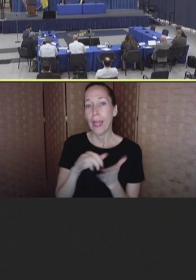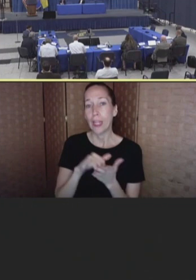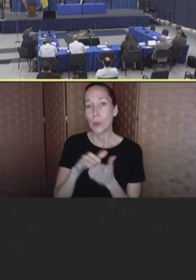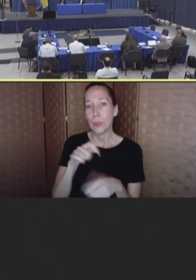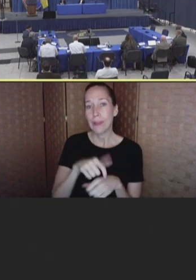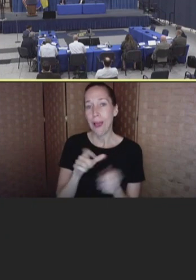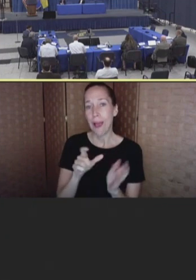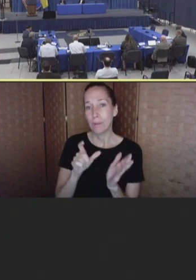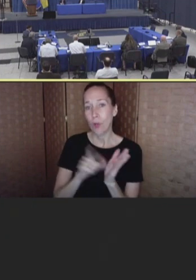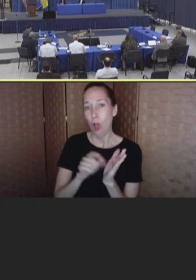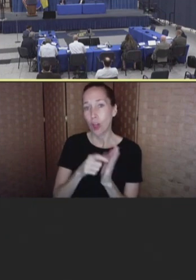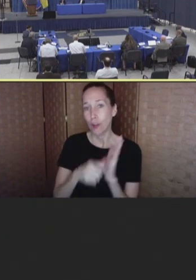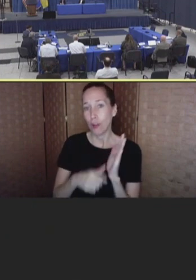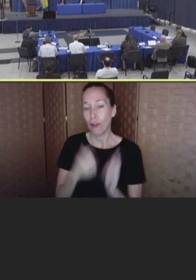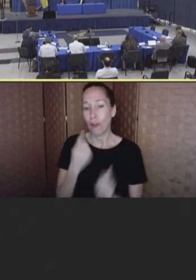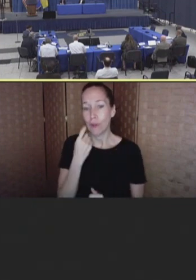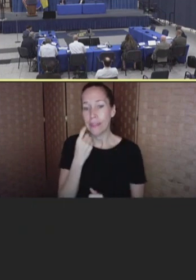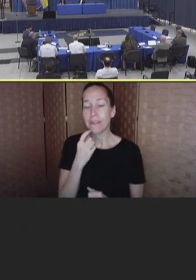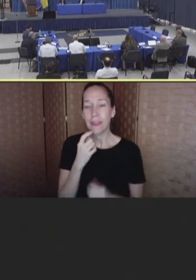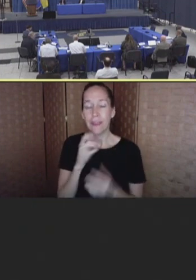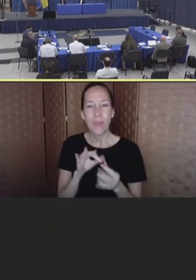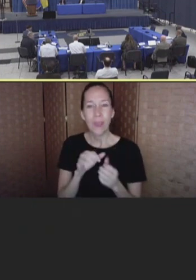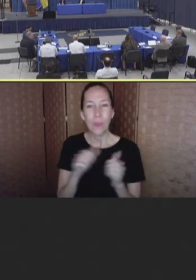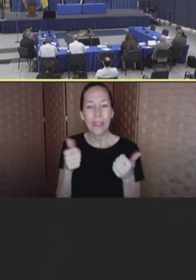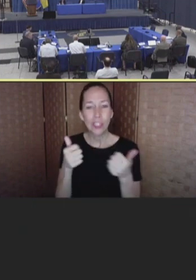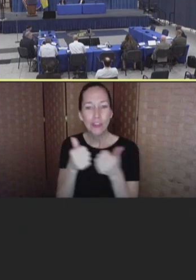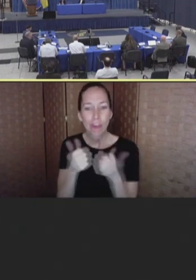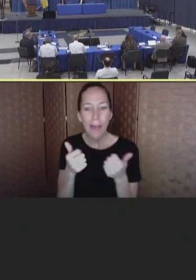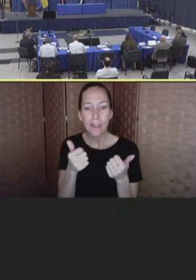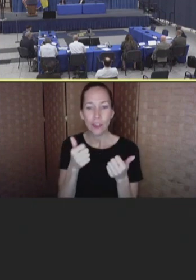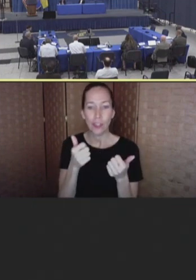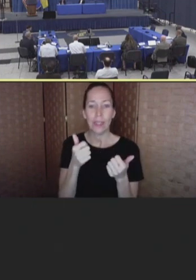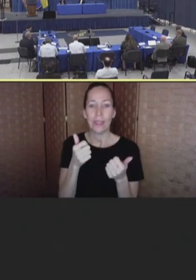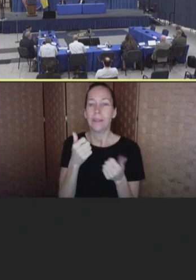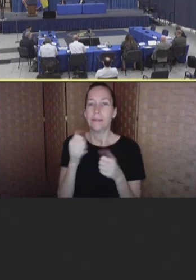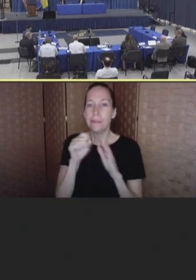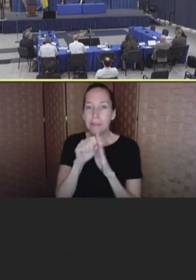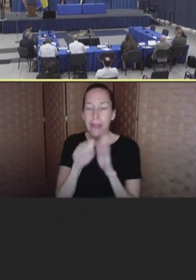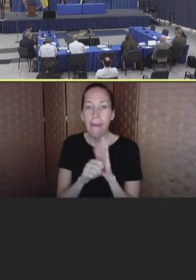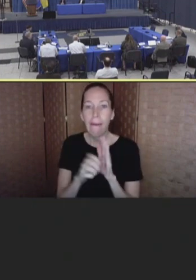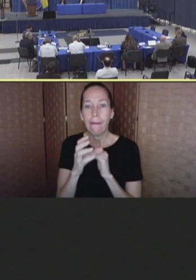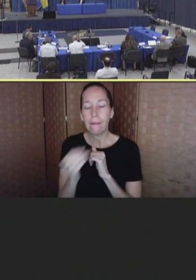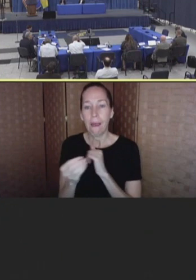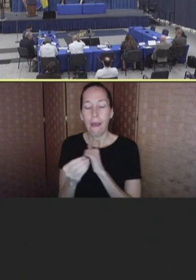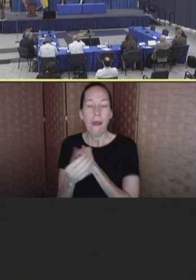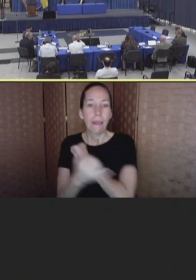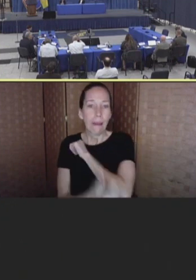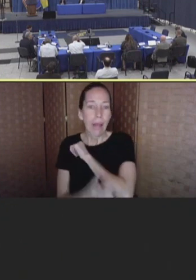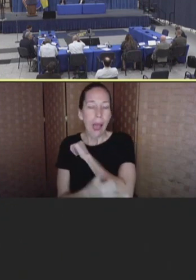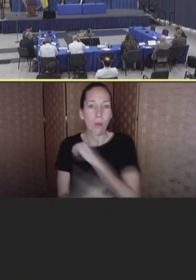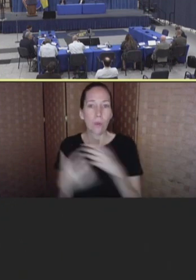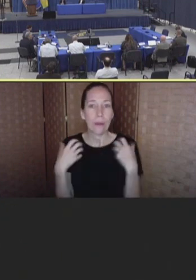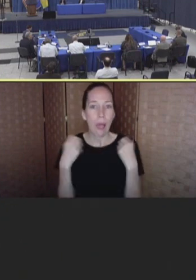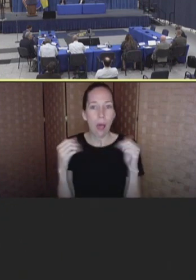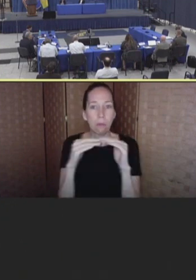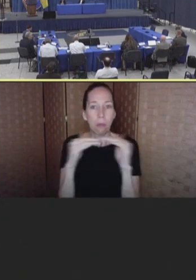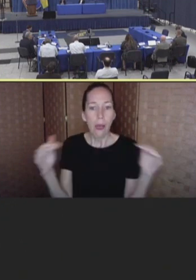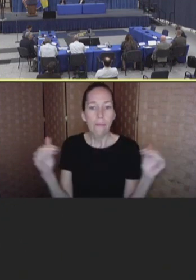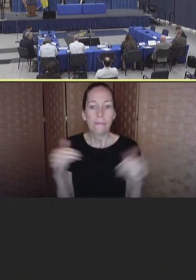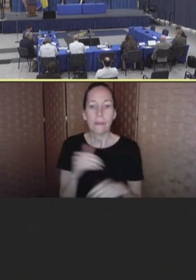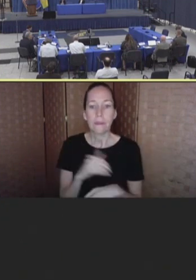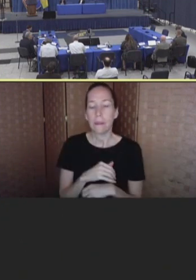of the local and state and county health level of how the COVID-19 diagnostic data, how difficult